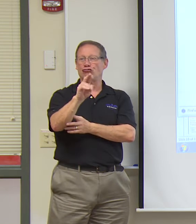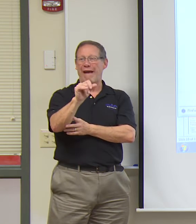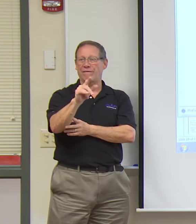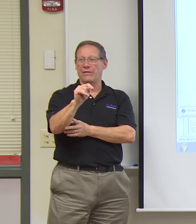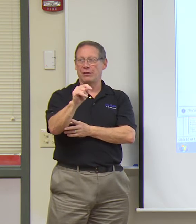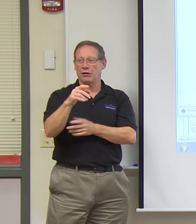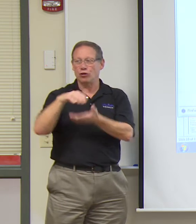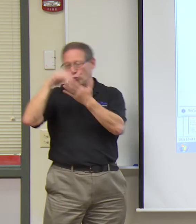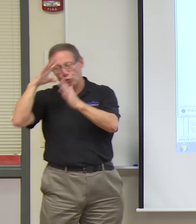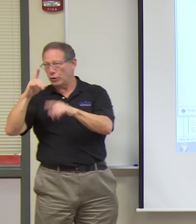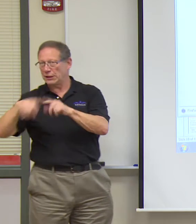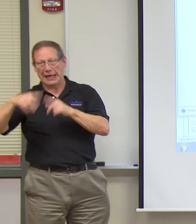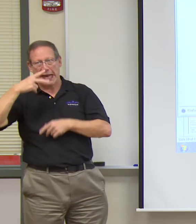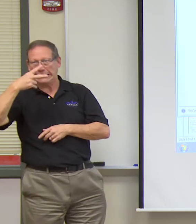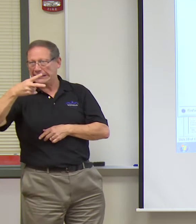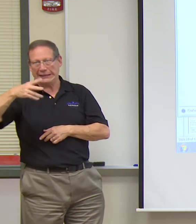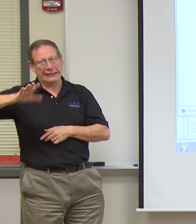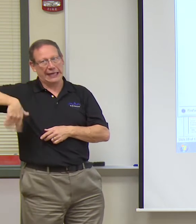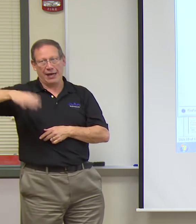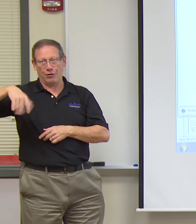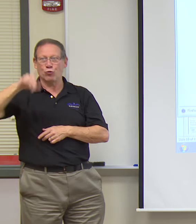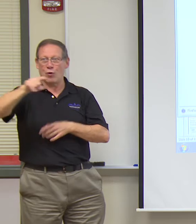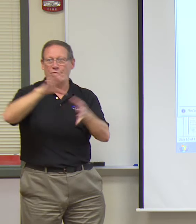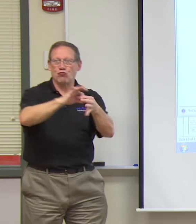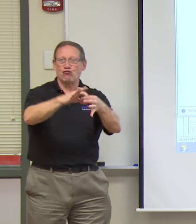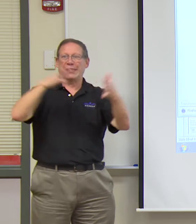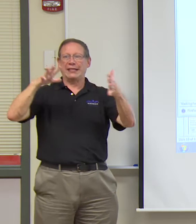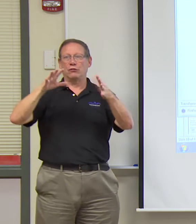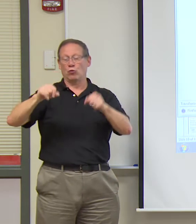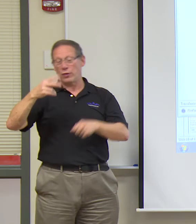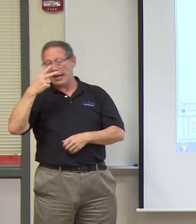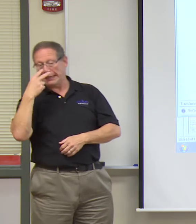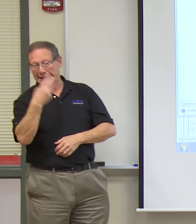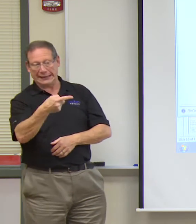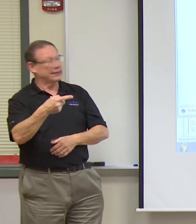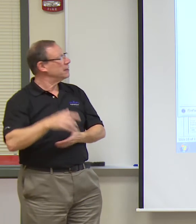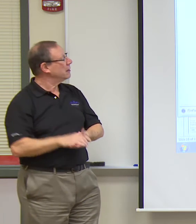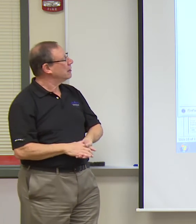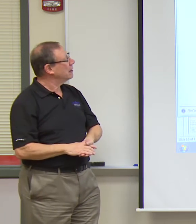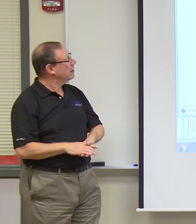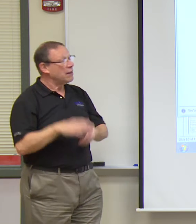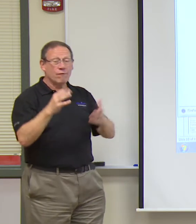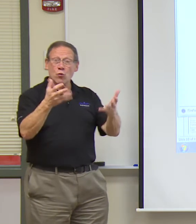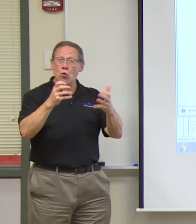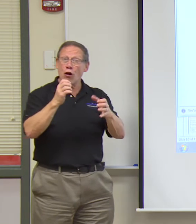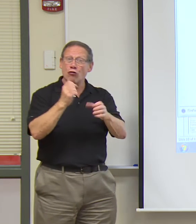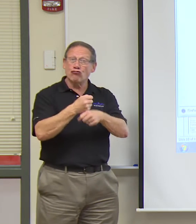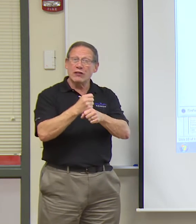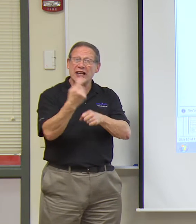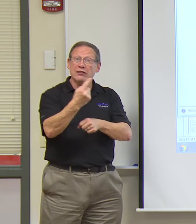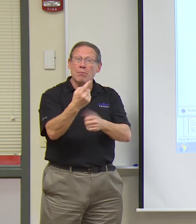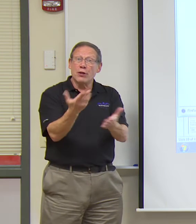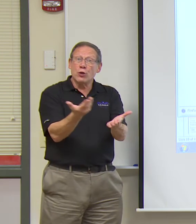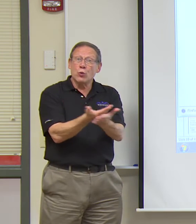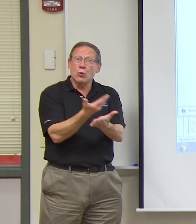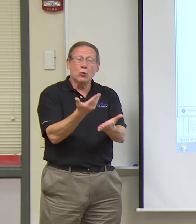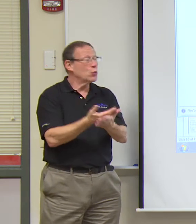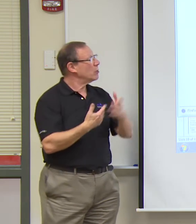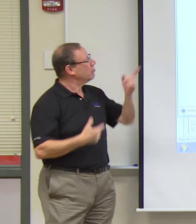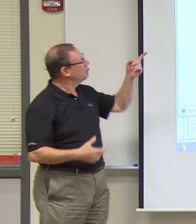But again, if you want to create something new, you could go in and just create a file within myCourses...